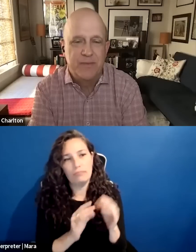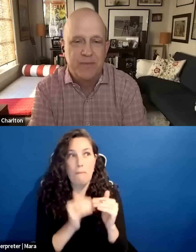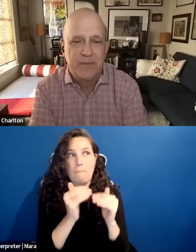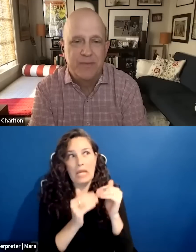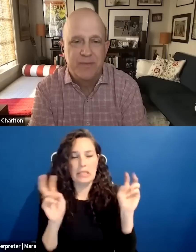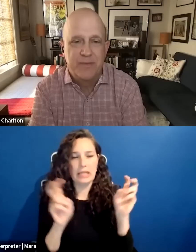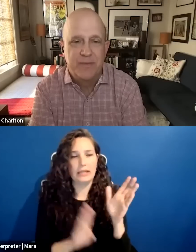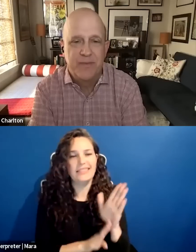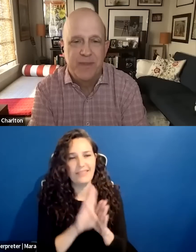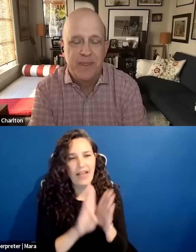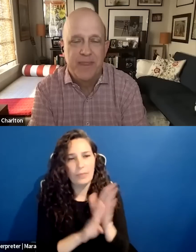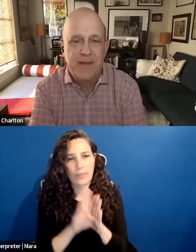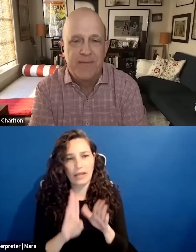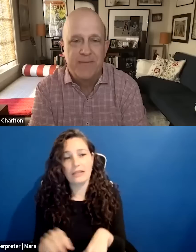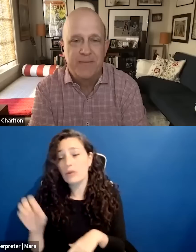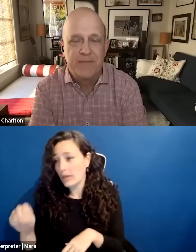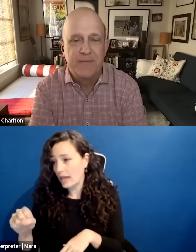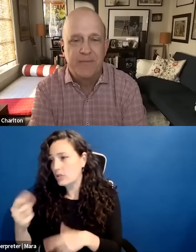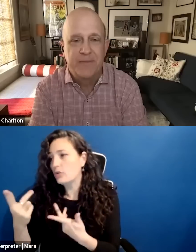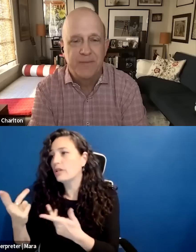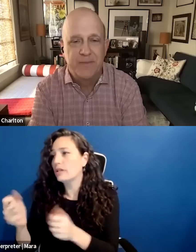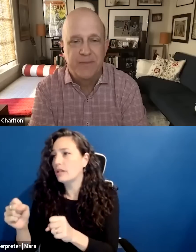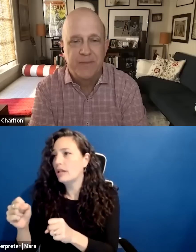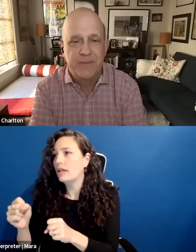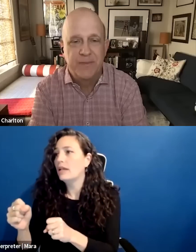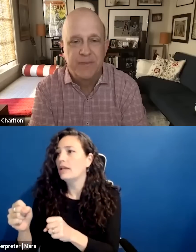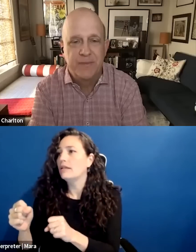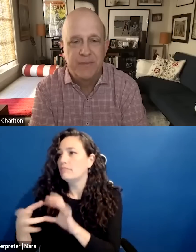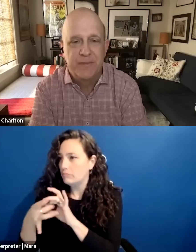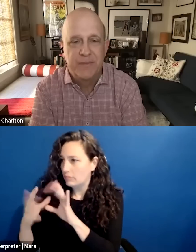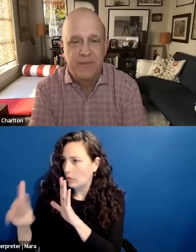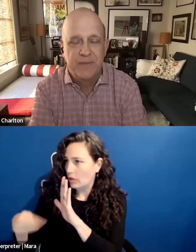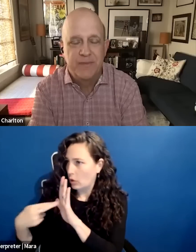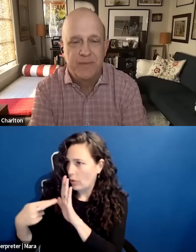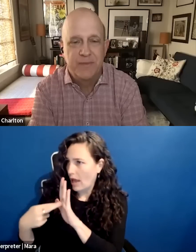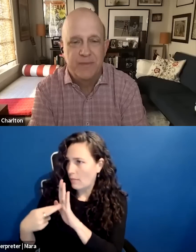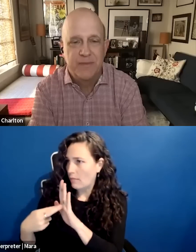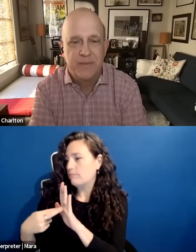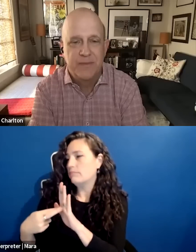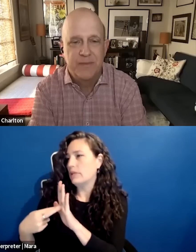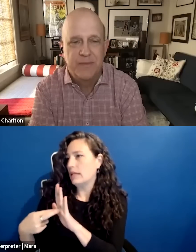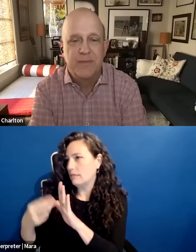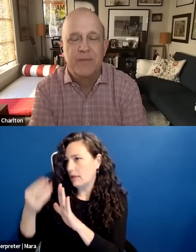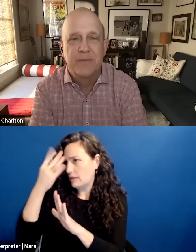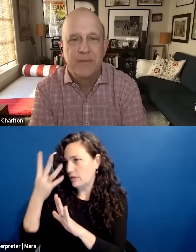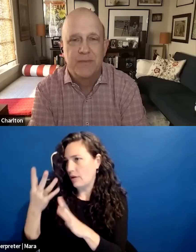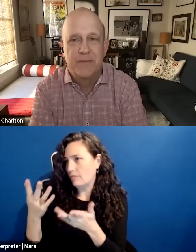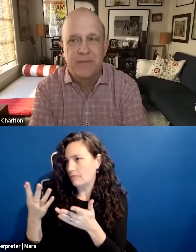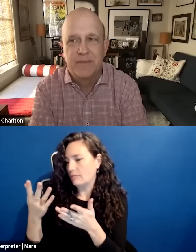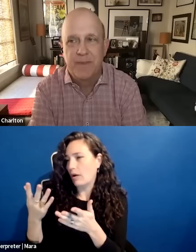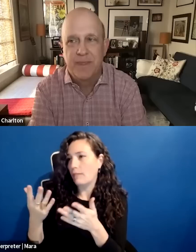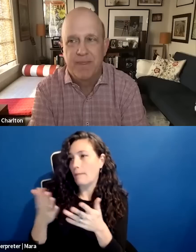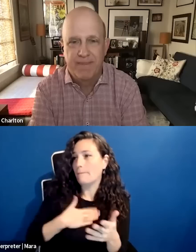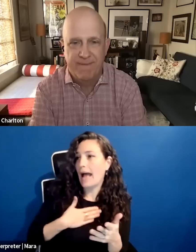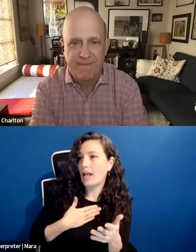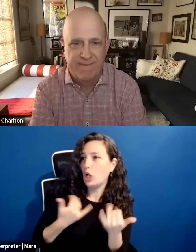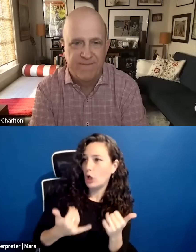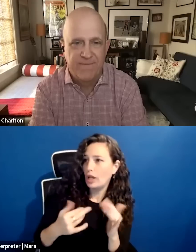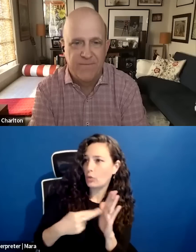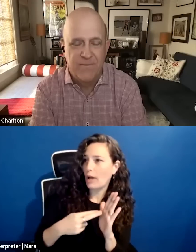that you wanna work with and also share with your current rep like I do is like what I call the connections grid. So it's essentially like a list of your relationships,